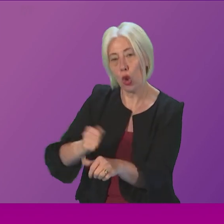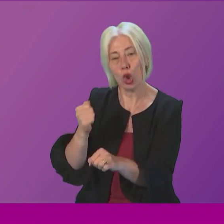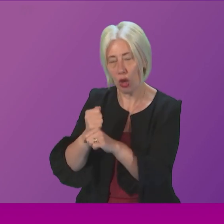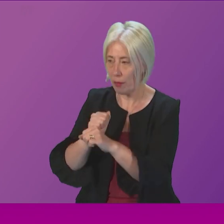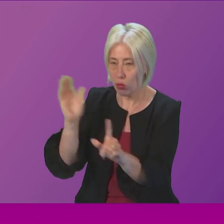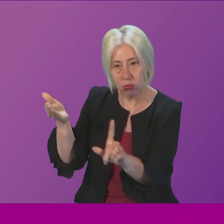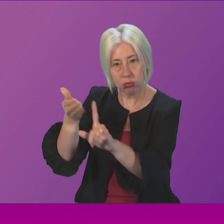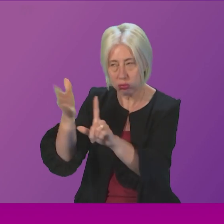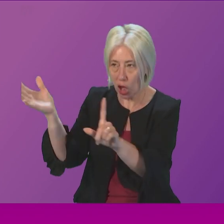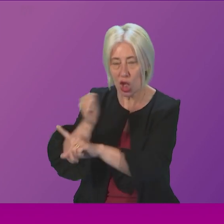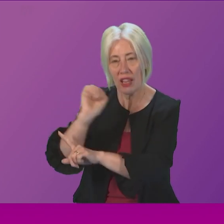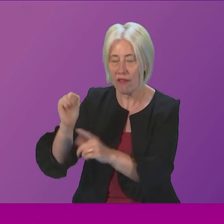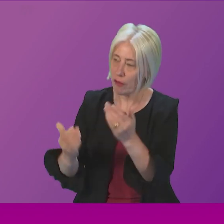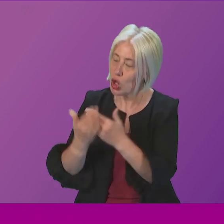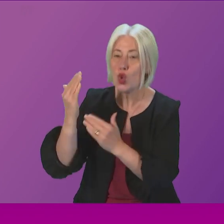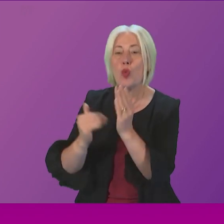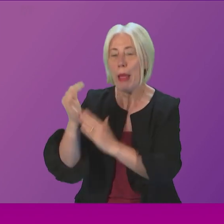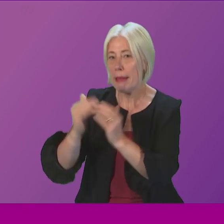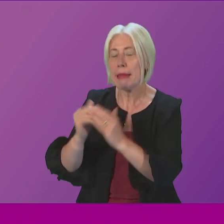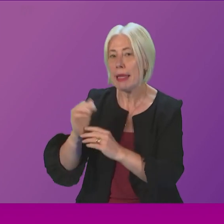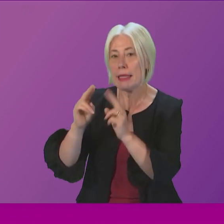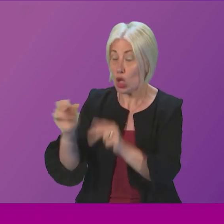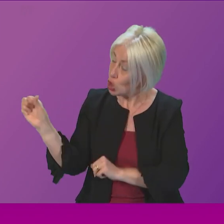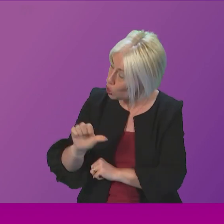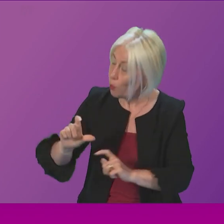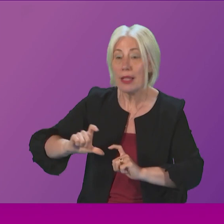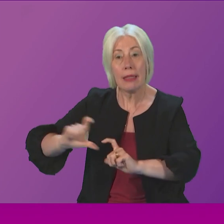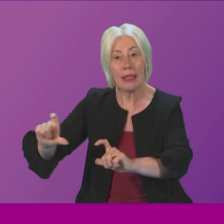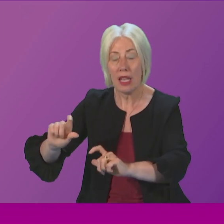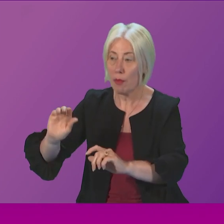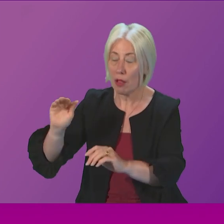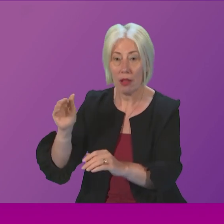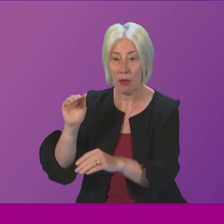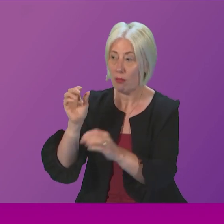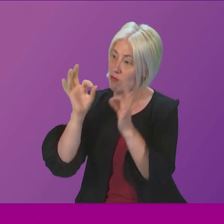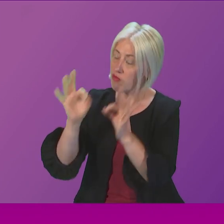climate change targets and new buildings should be sustainable and fit for the future.” Tulloch Homes says: